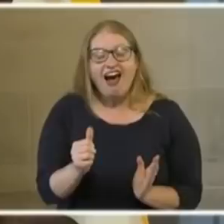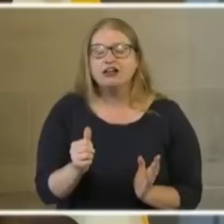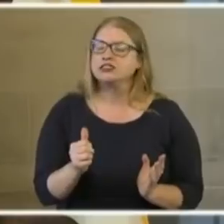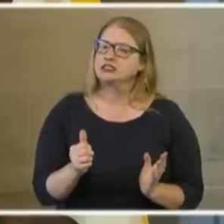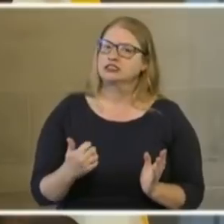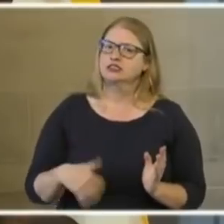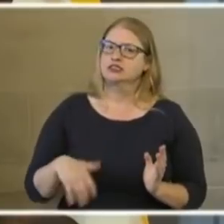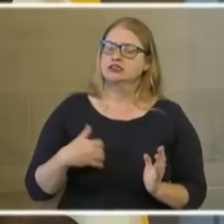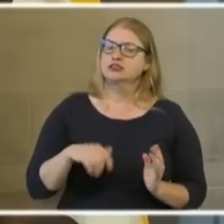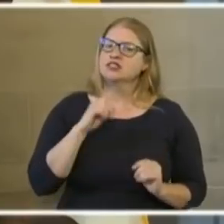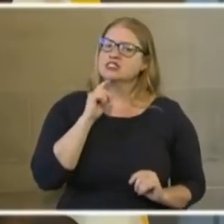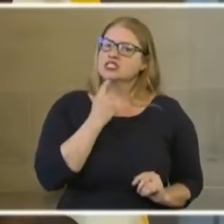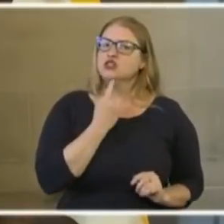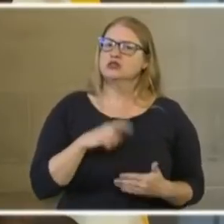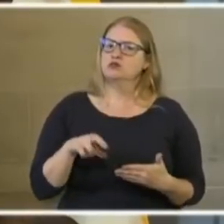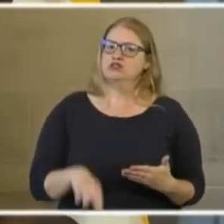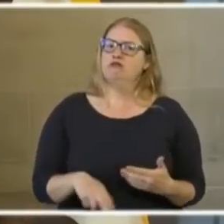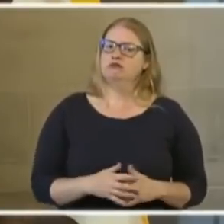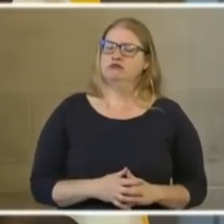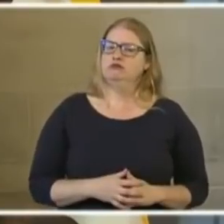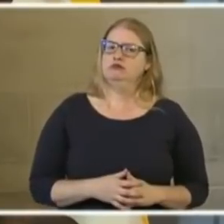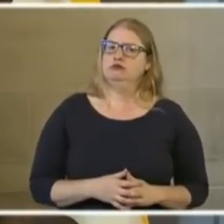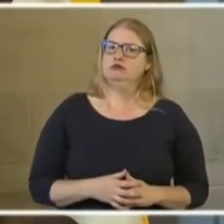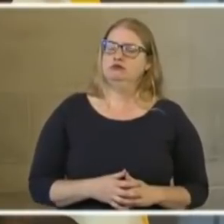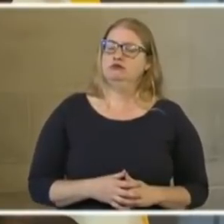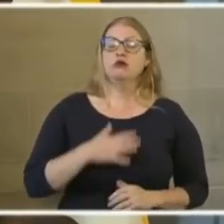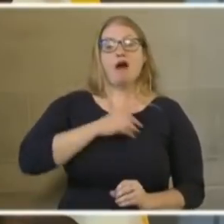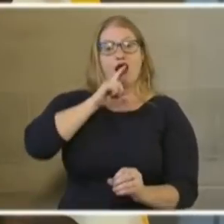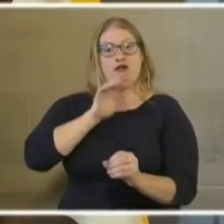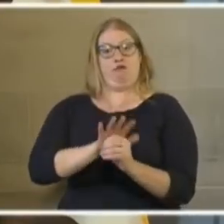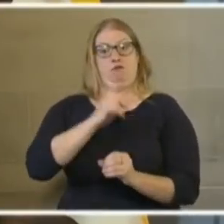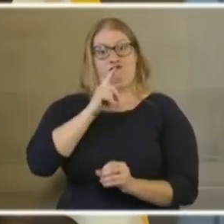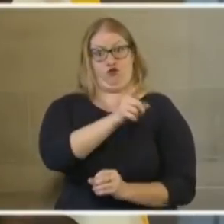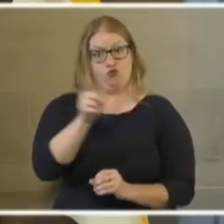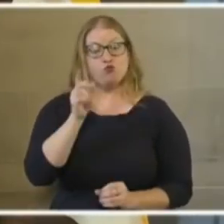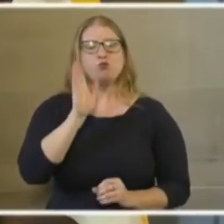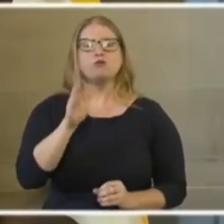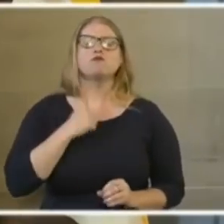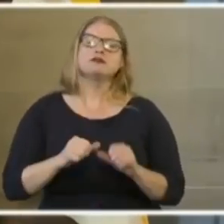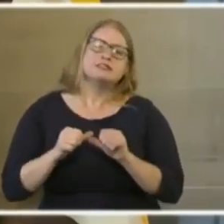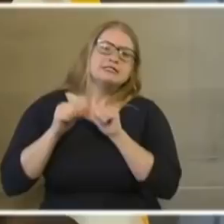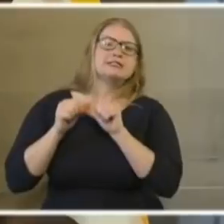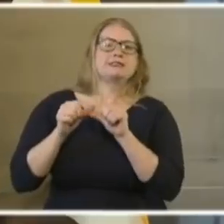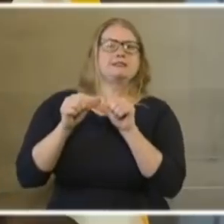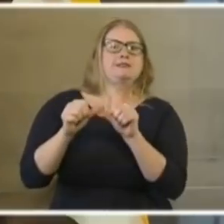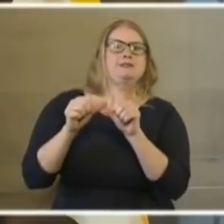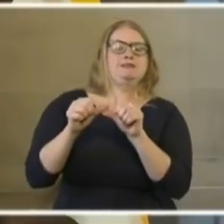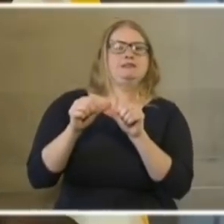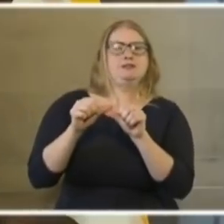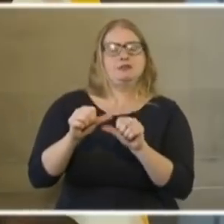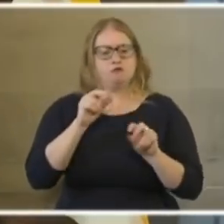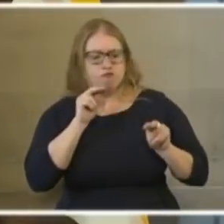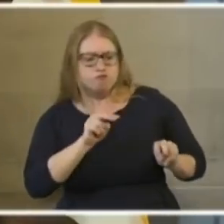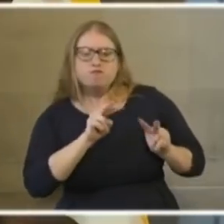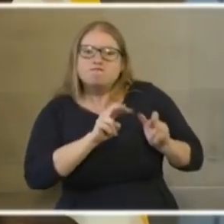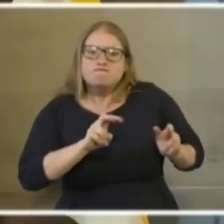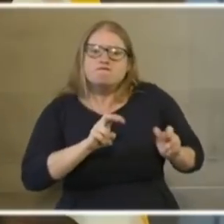CURVE ONCE AND WE CAN DO IT AGAIN. IF WE DO NOT, THE CONSEQUENCES COULD BE DIRE.